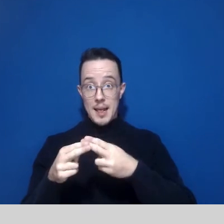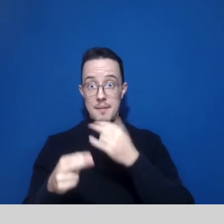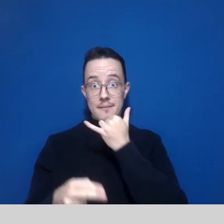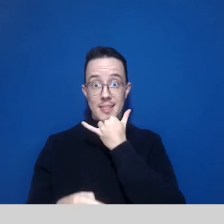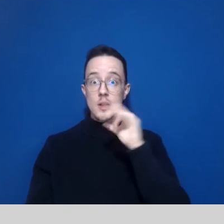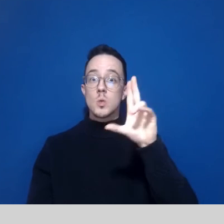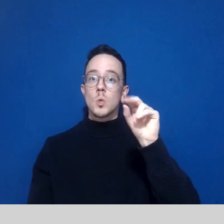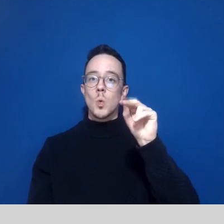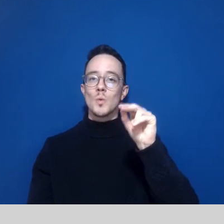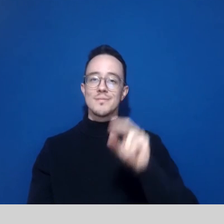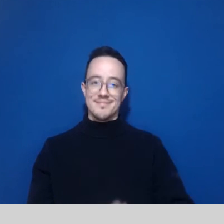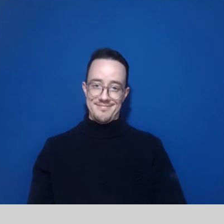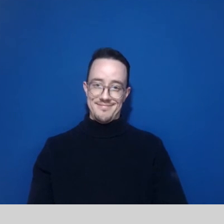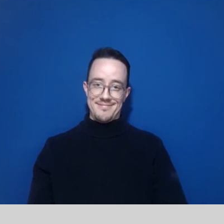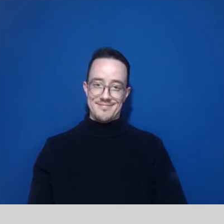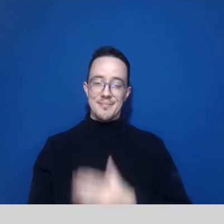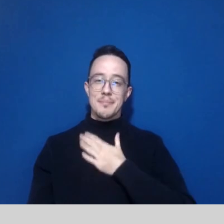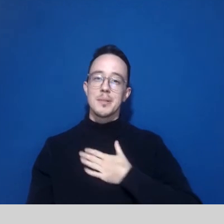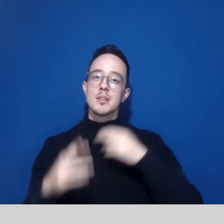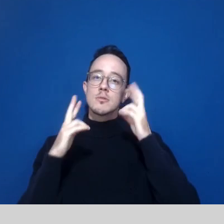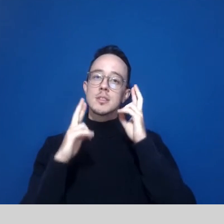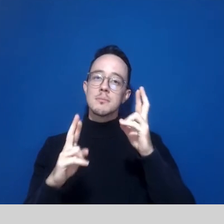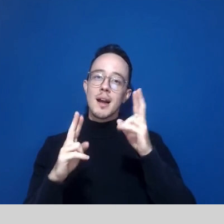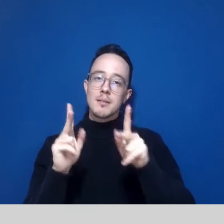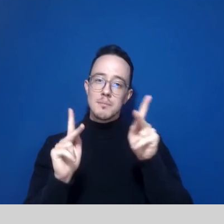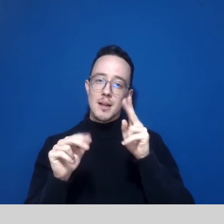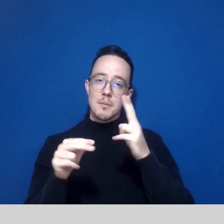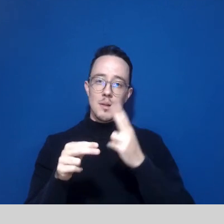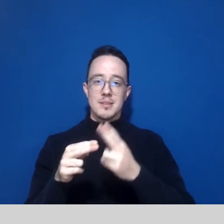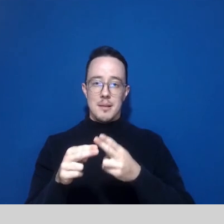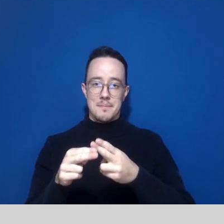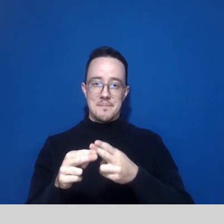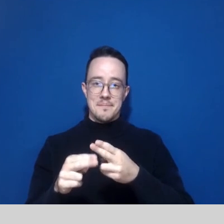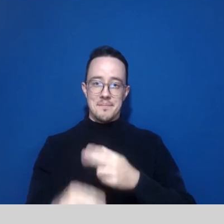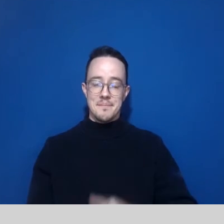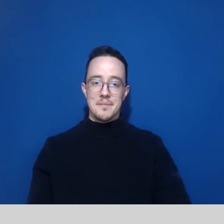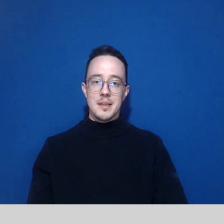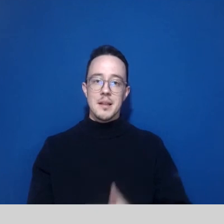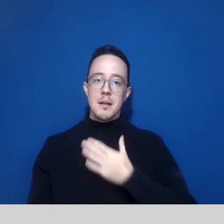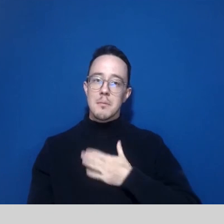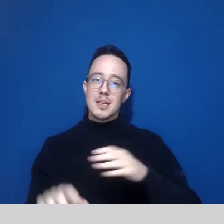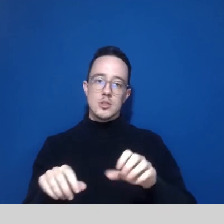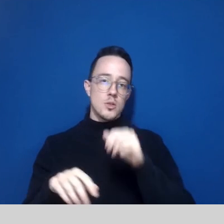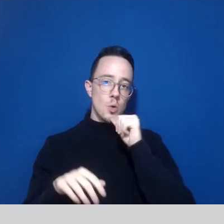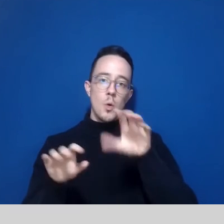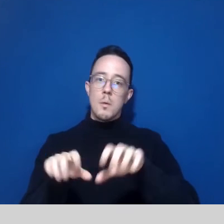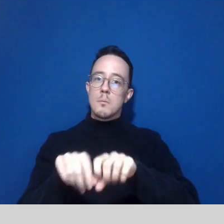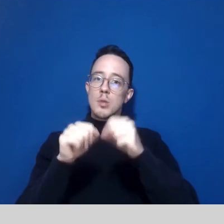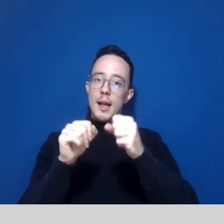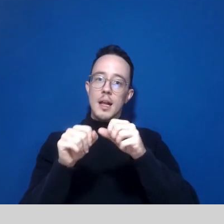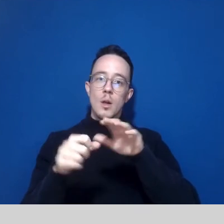So is your name invalid? No, the names of the people cannot be invalid. Please respect the names of your users.